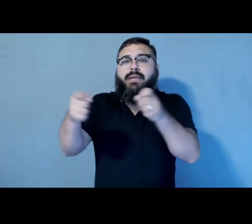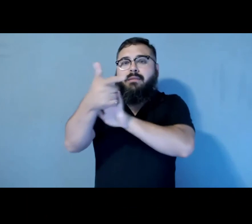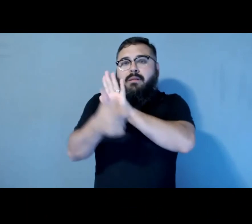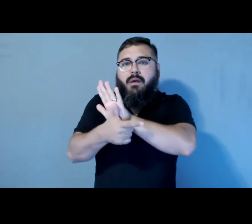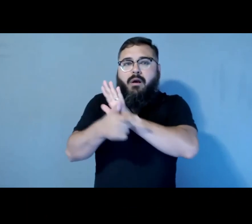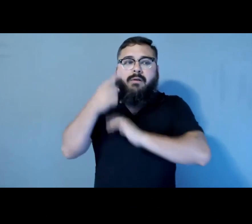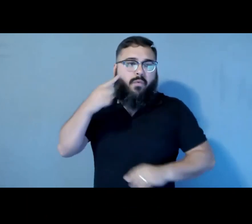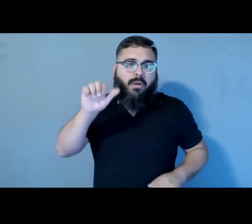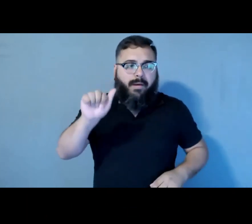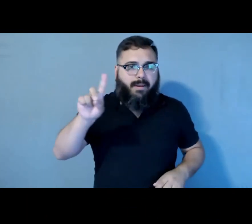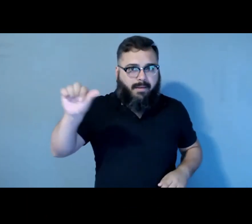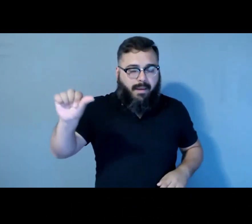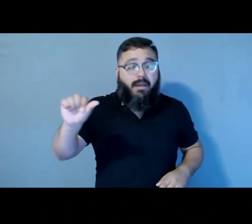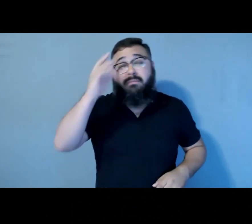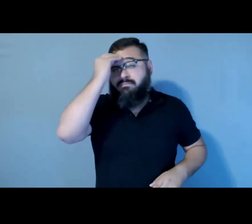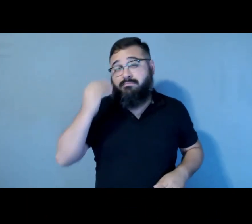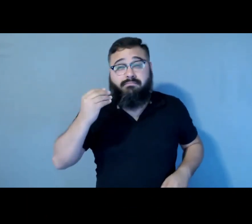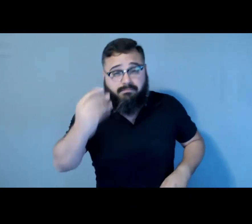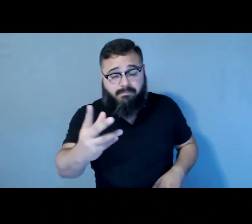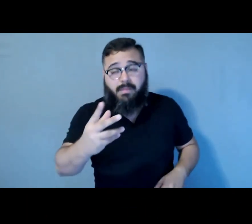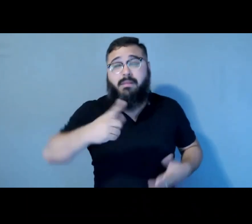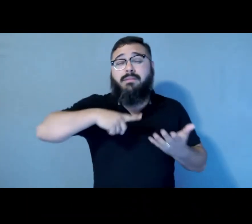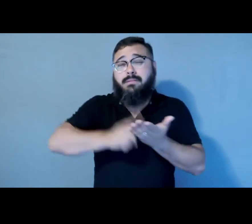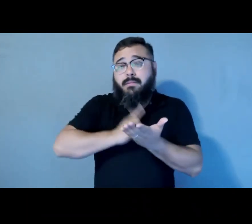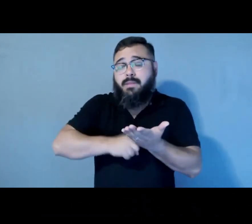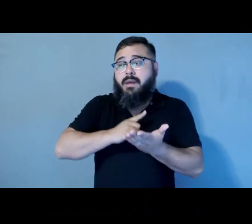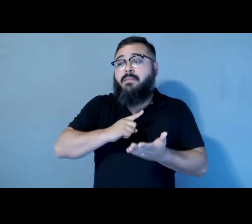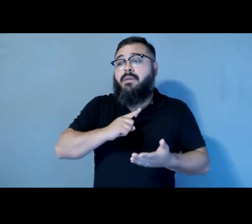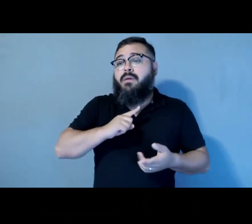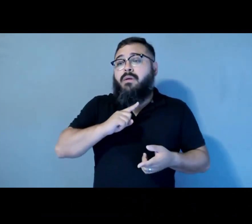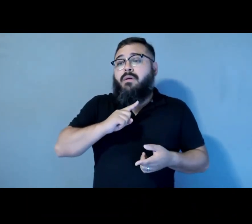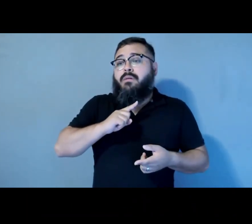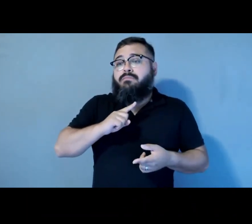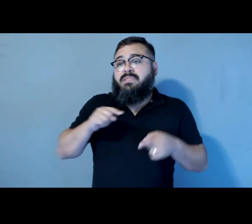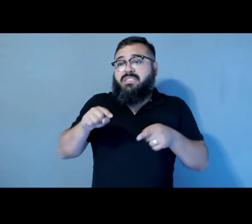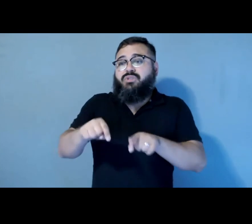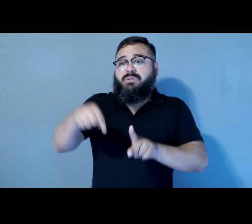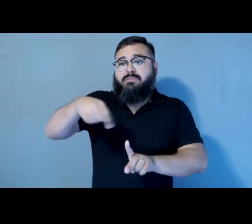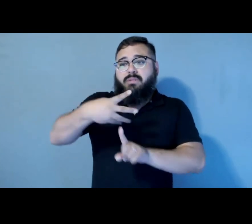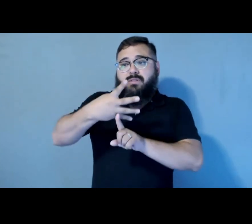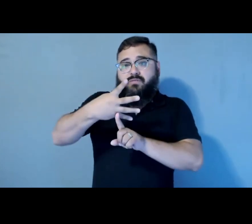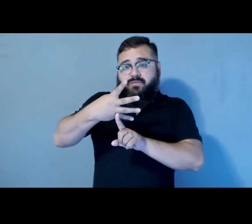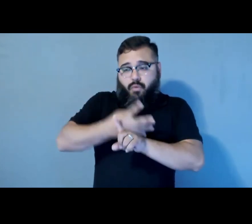I will say though, that sometimes when, in this four months, we see somebody during this time